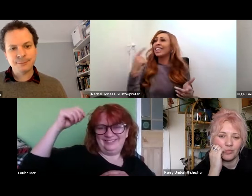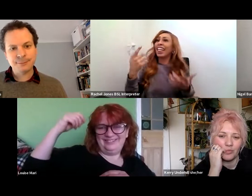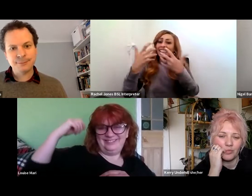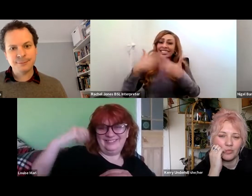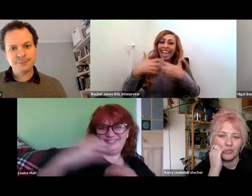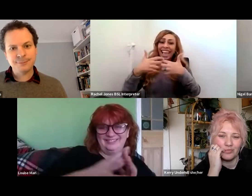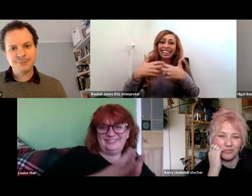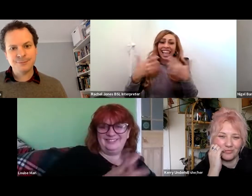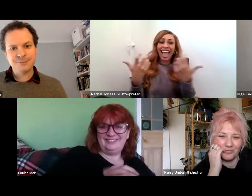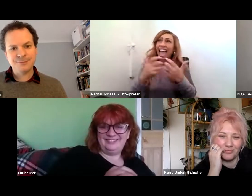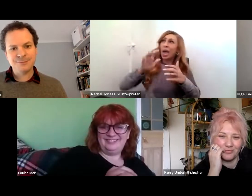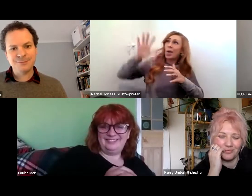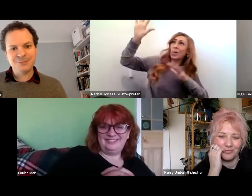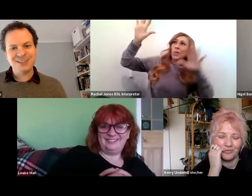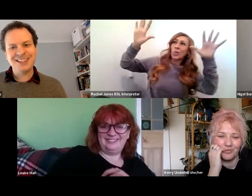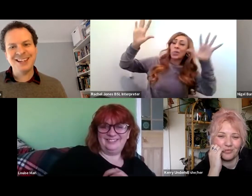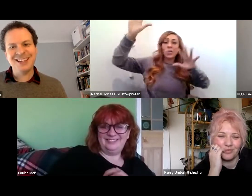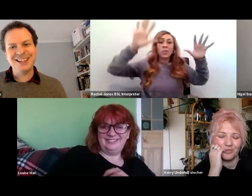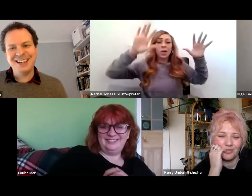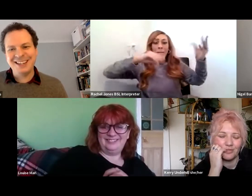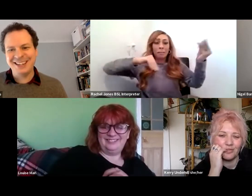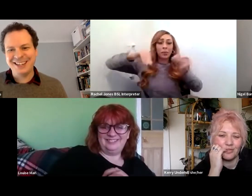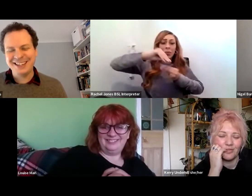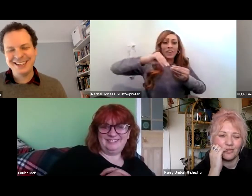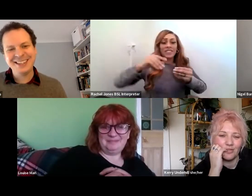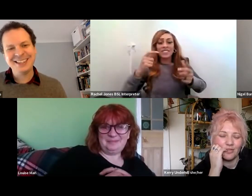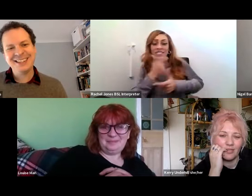"Can we do this thing where we move people around and it's all fun and live?", and they say,